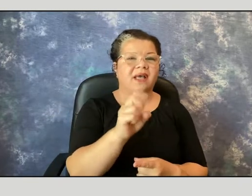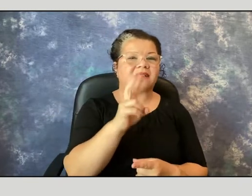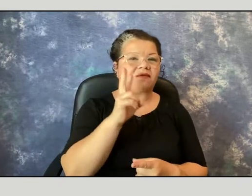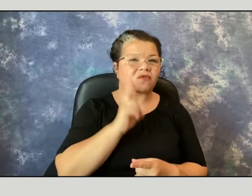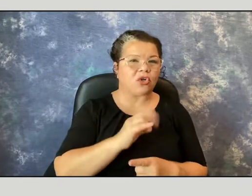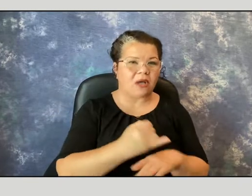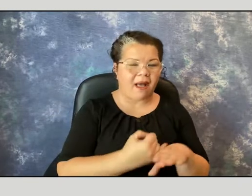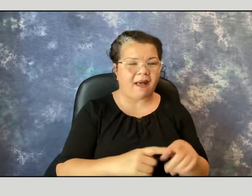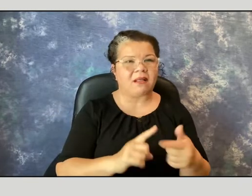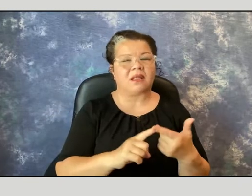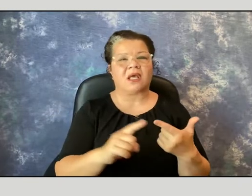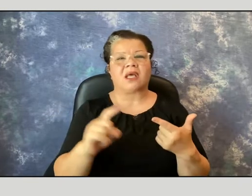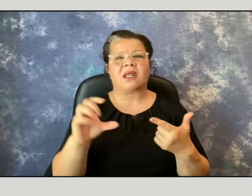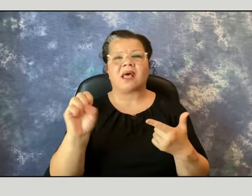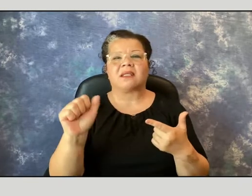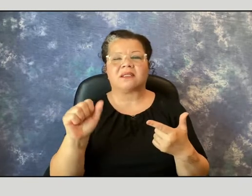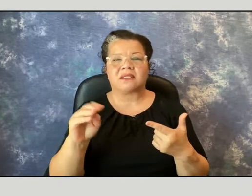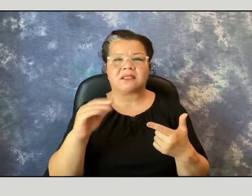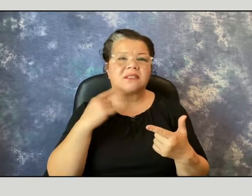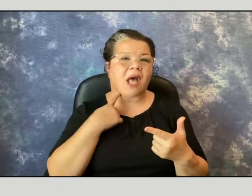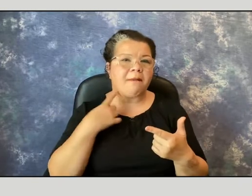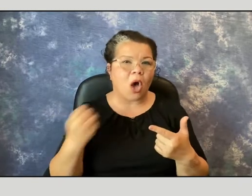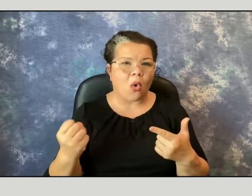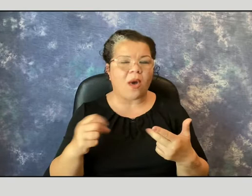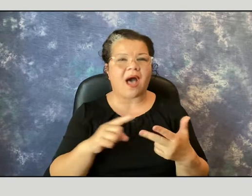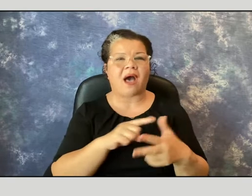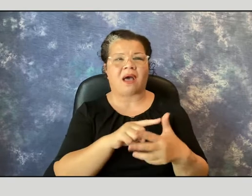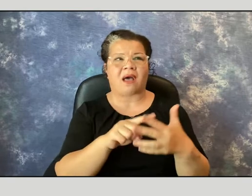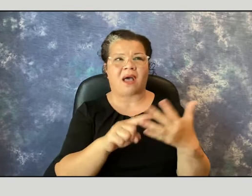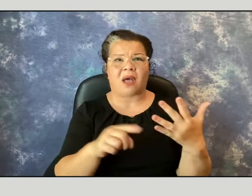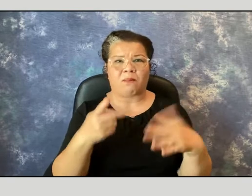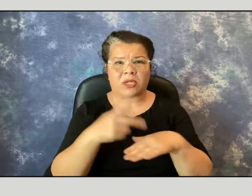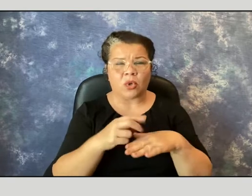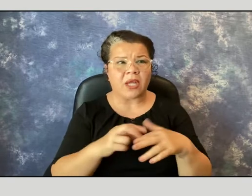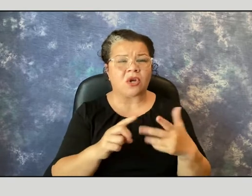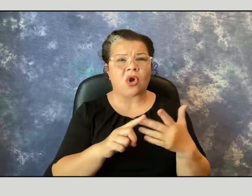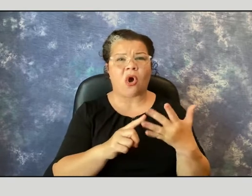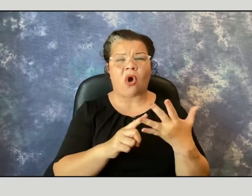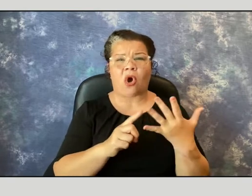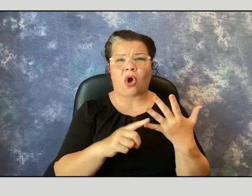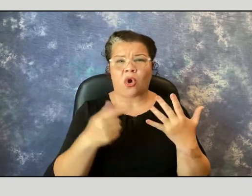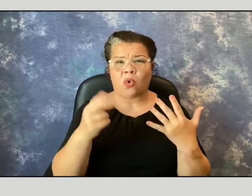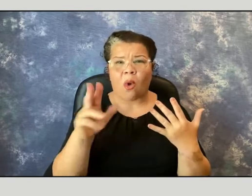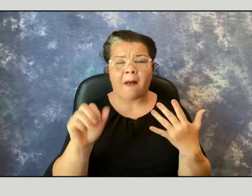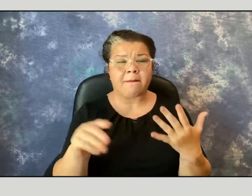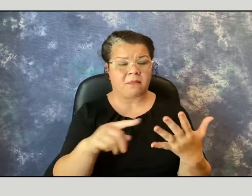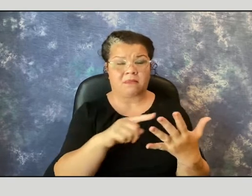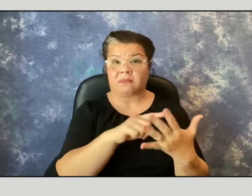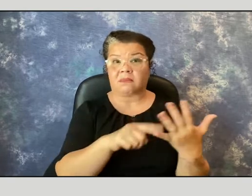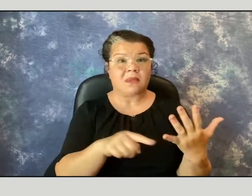none of that is taught in the US at any moment, not in primary school, middle school, high school,